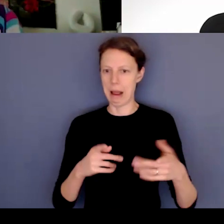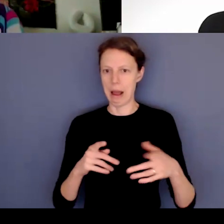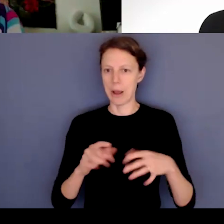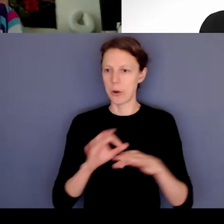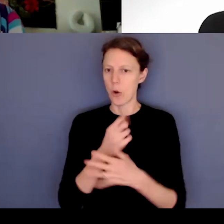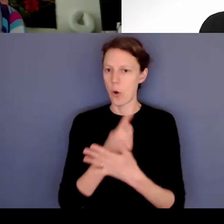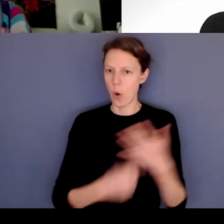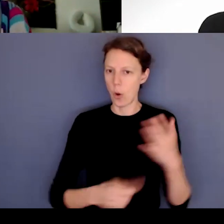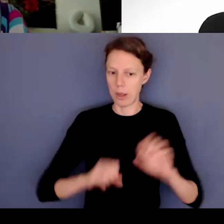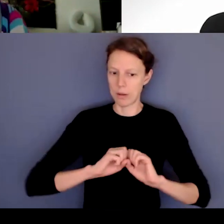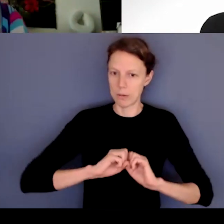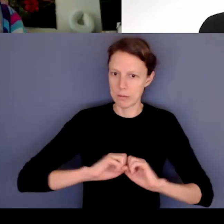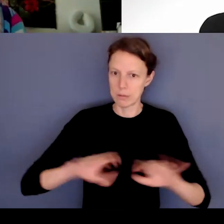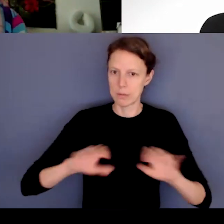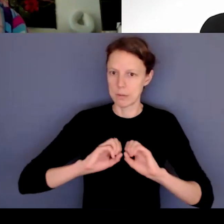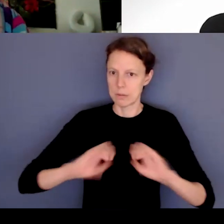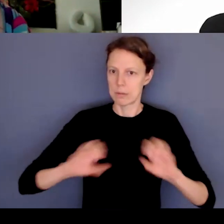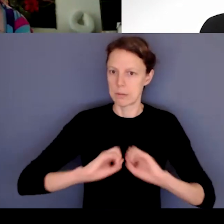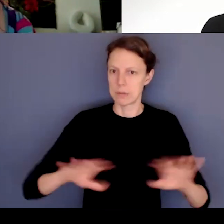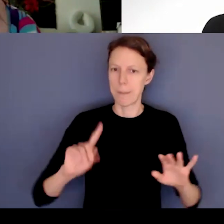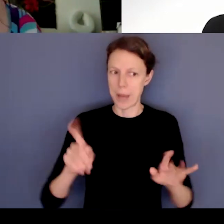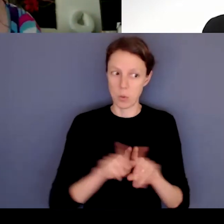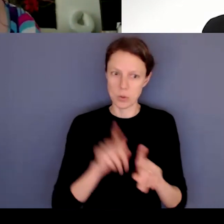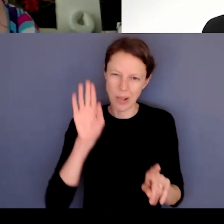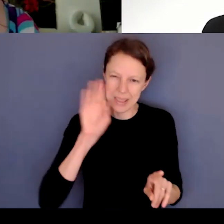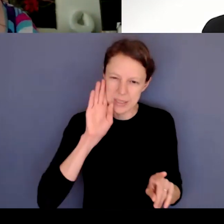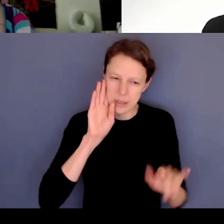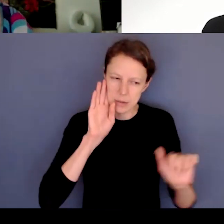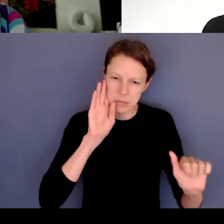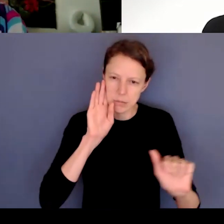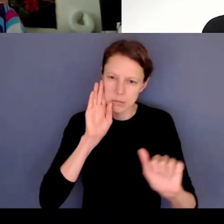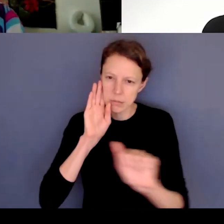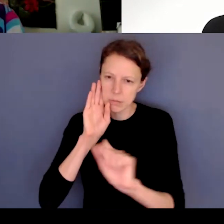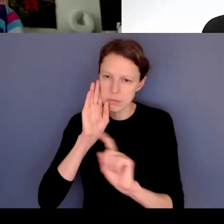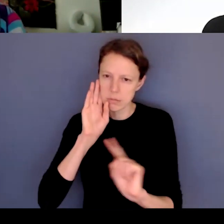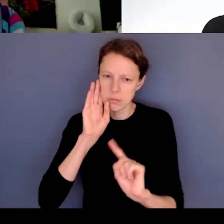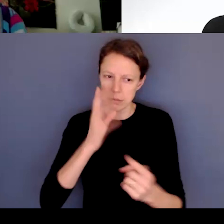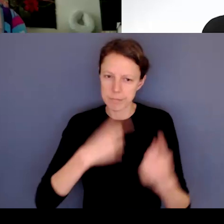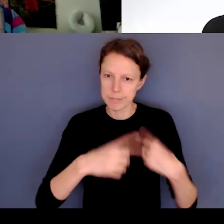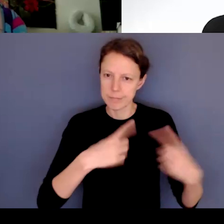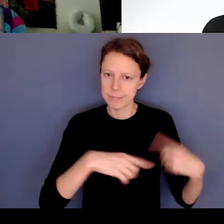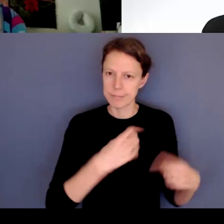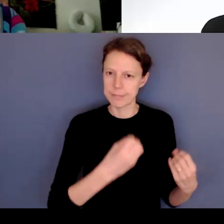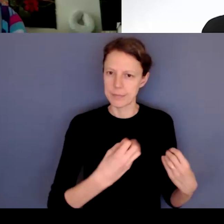It's a listening exercise and a relationship building exercise as well. So do you have a sense of how much resourcing it would